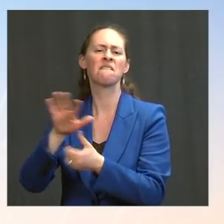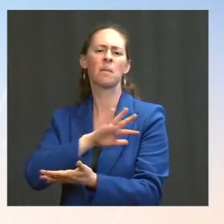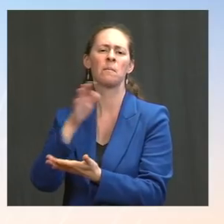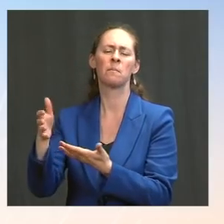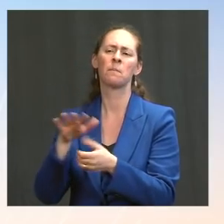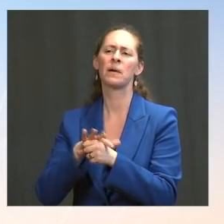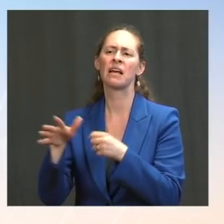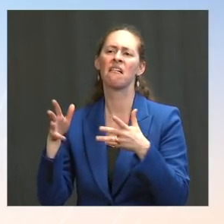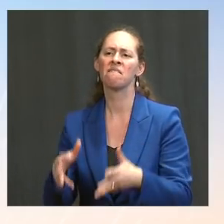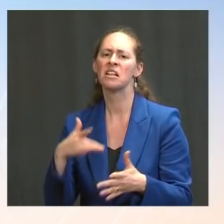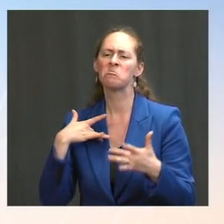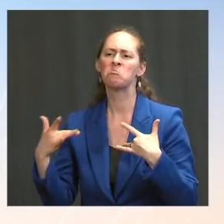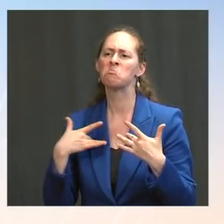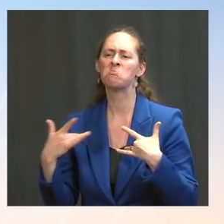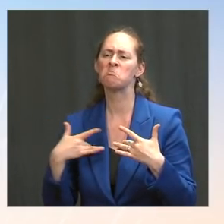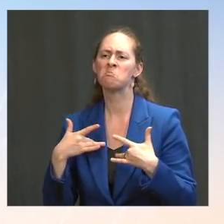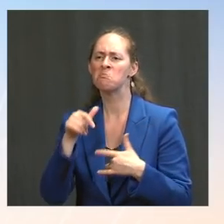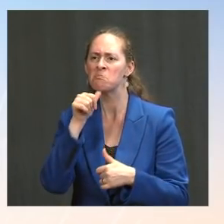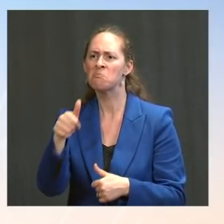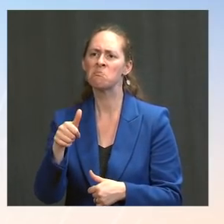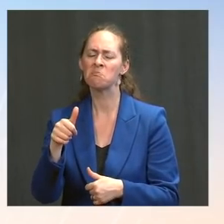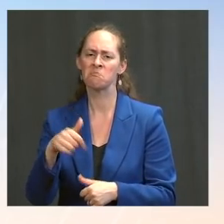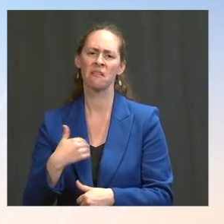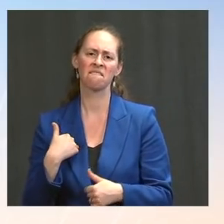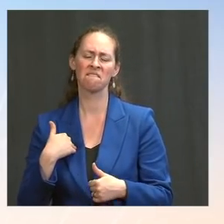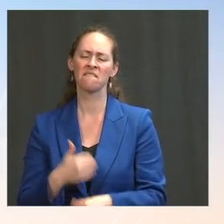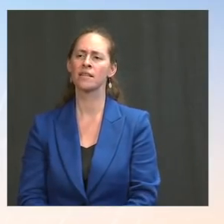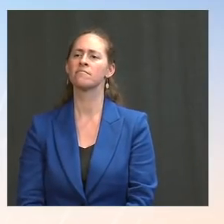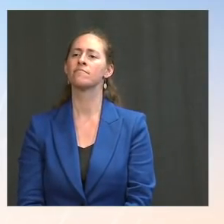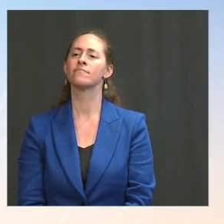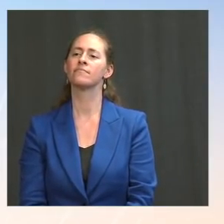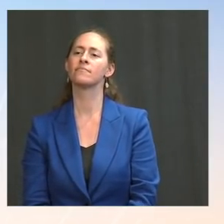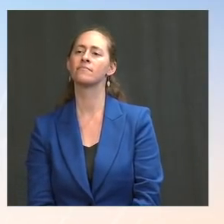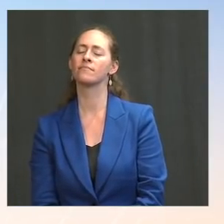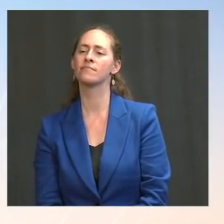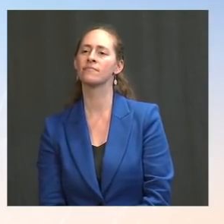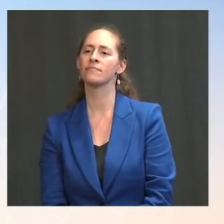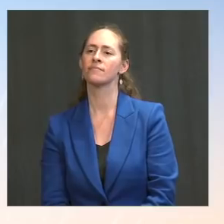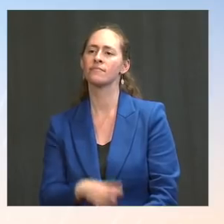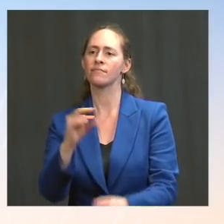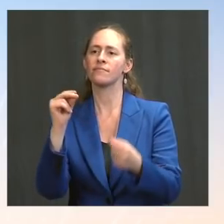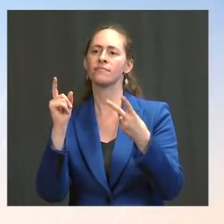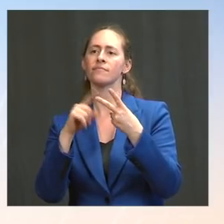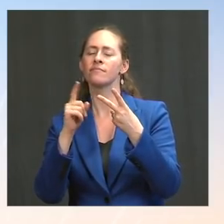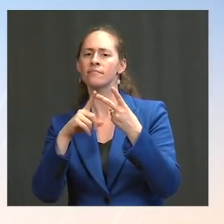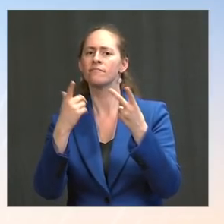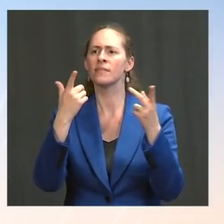is enough spare oil production capacity globally. And as you know, because of the restart of global economy